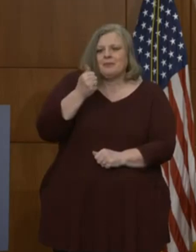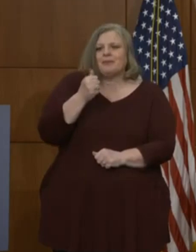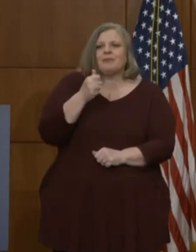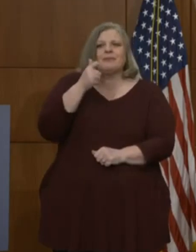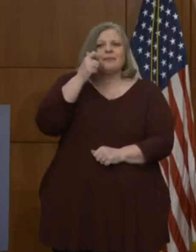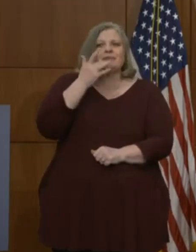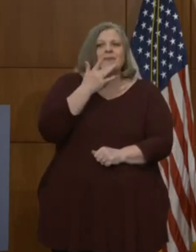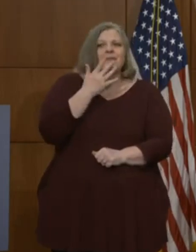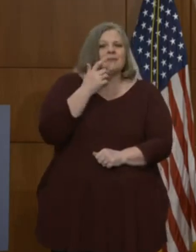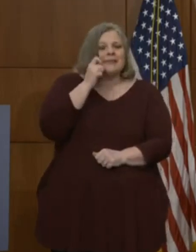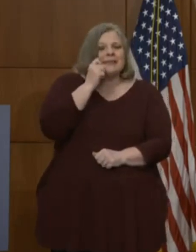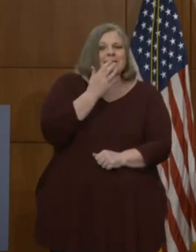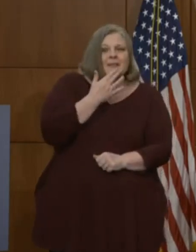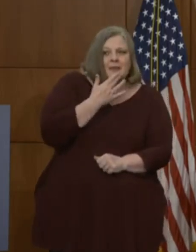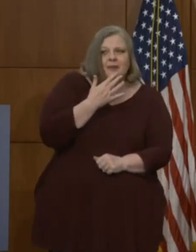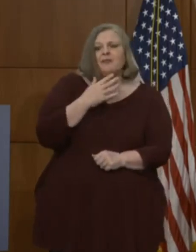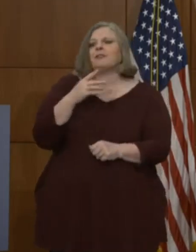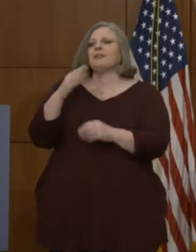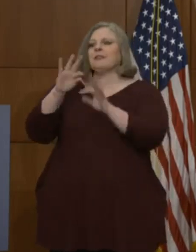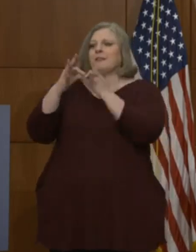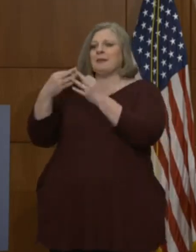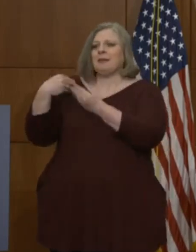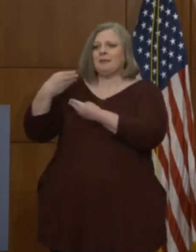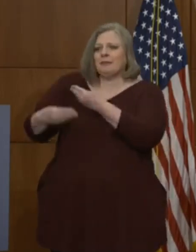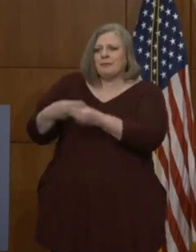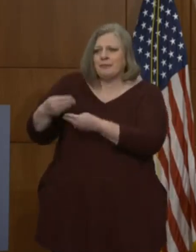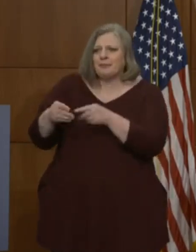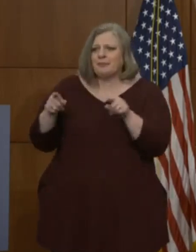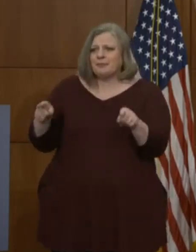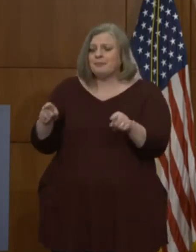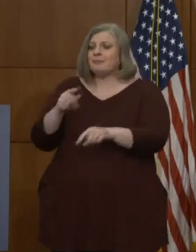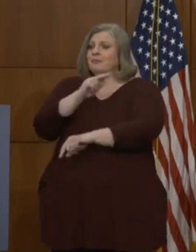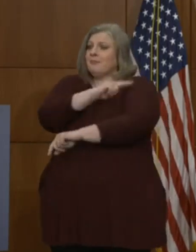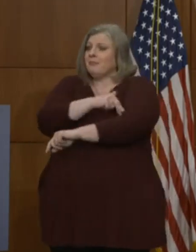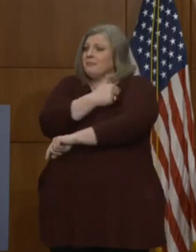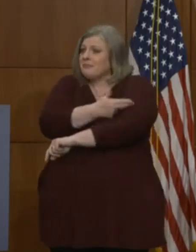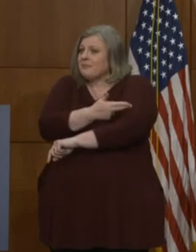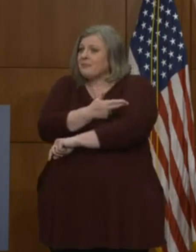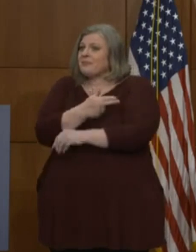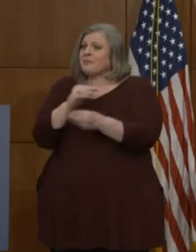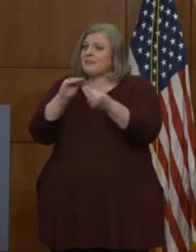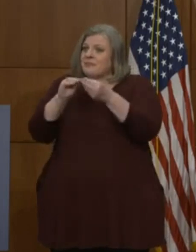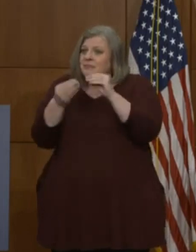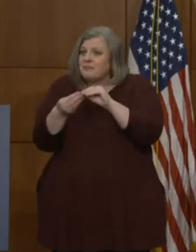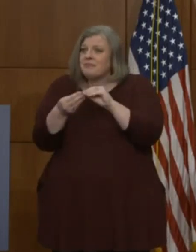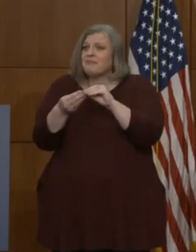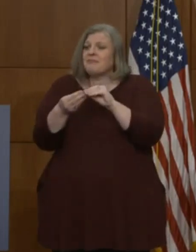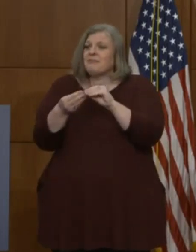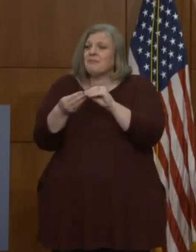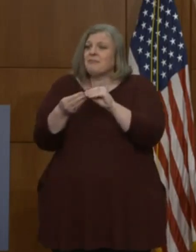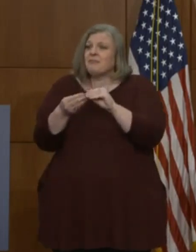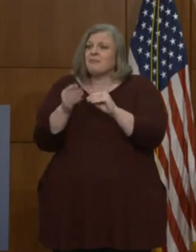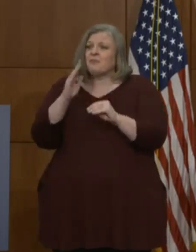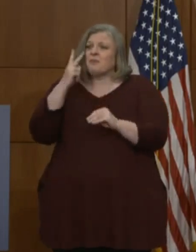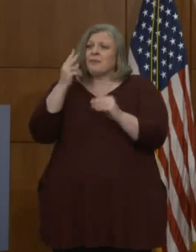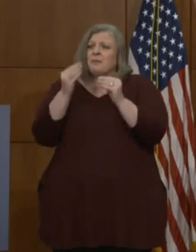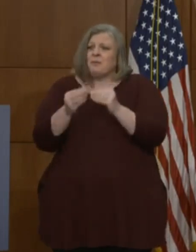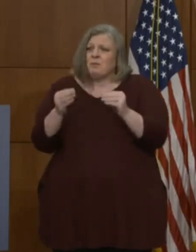APPRECIATION OF. SURE ENOUGH DATA A LITTLE BIT MORE GRANULAR DATA A LITTLE BIT MORE GRANULAR WITH HOSPITALIZATIONS EXCEPT WITH HOSPITALIZATIONS EXCEPT FOR US SO I THINK IN TIME FOR US SO I THINK IN TIME YOU’LL SEE MORE DETAILED BUT-